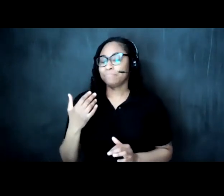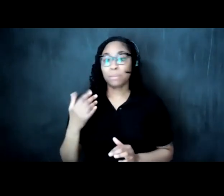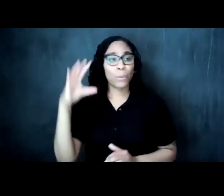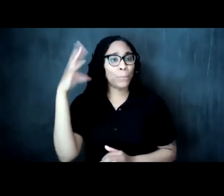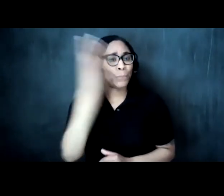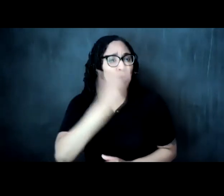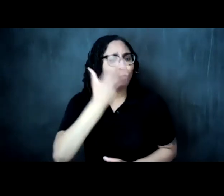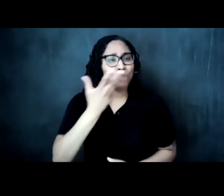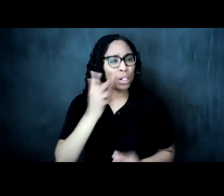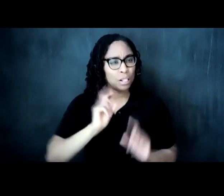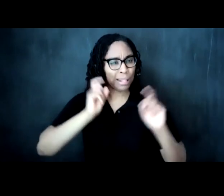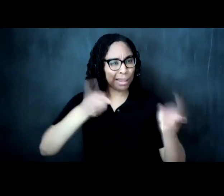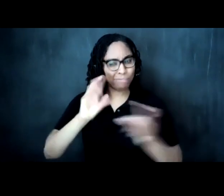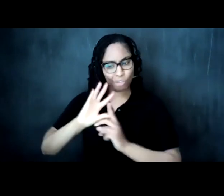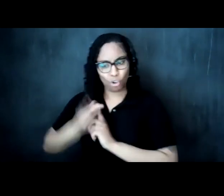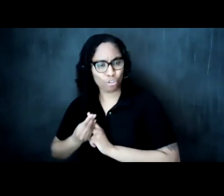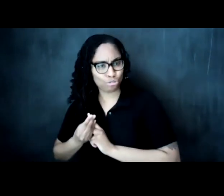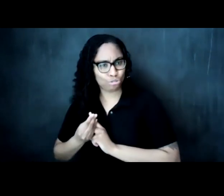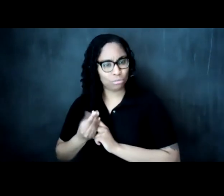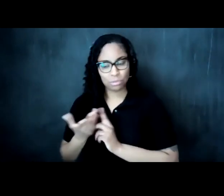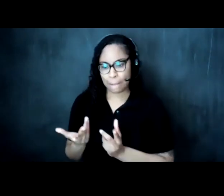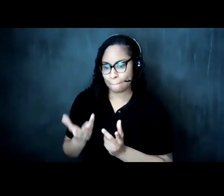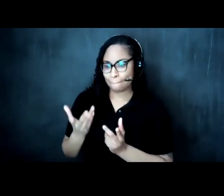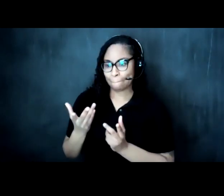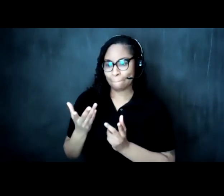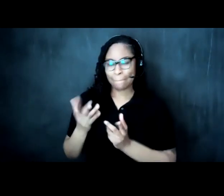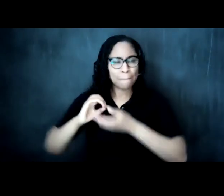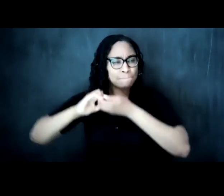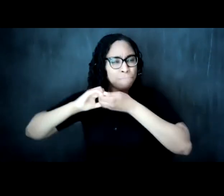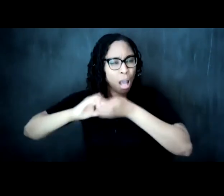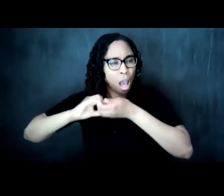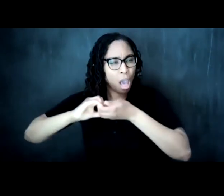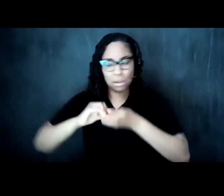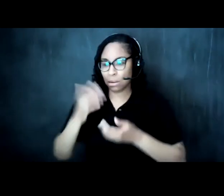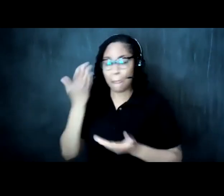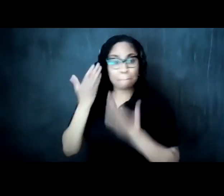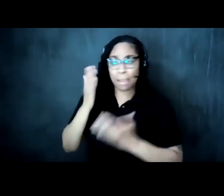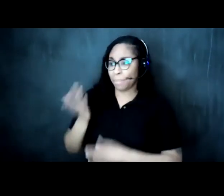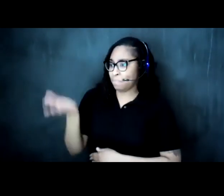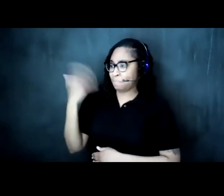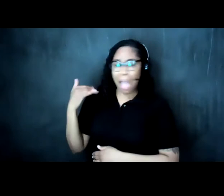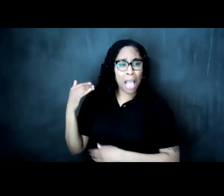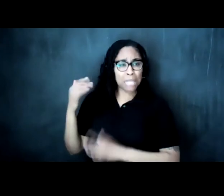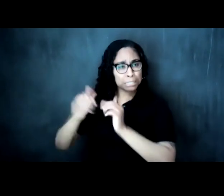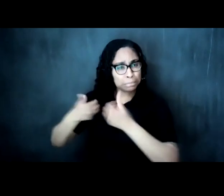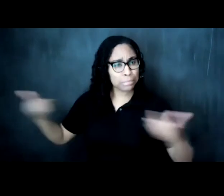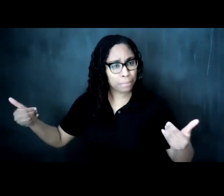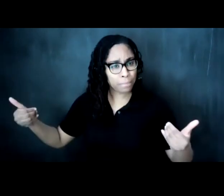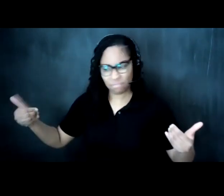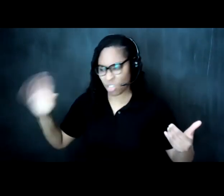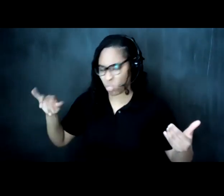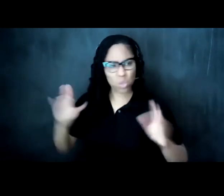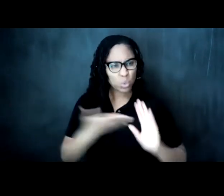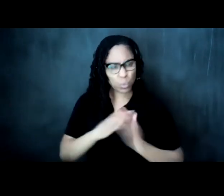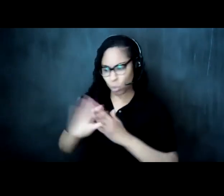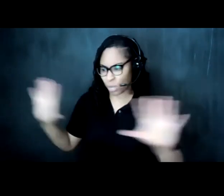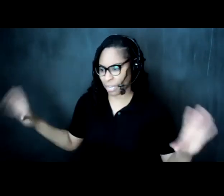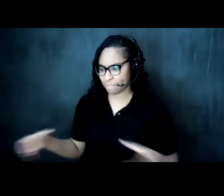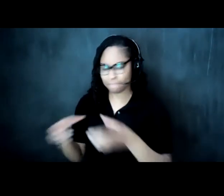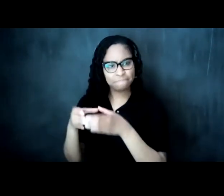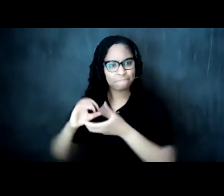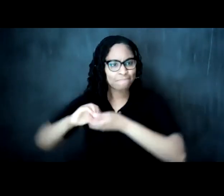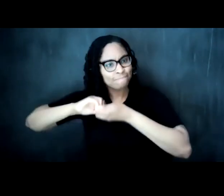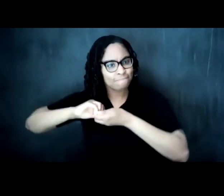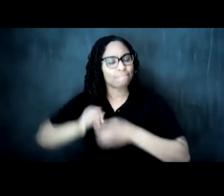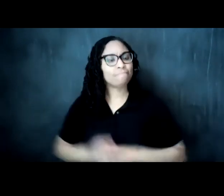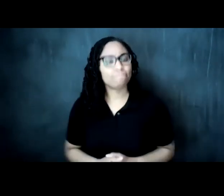can create bonds of kinship when none existed otherwise but what then might this mean for us